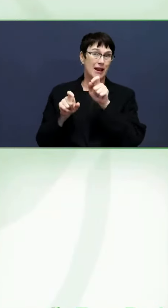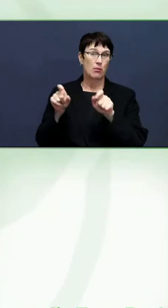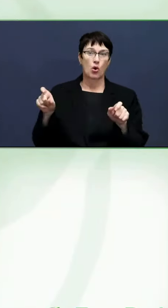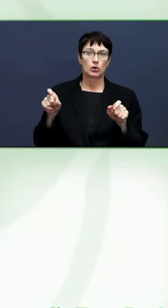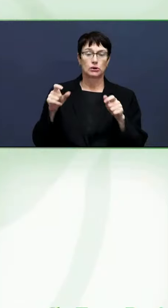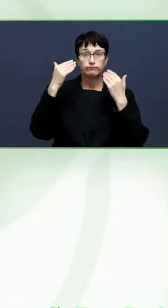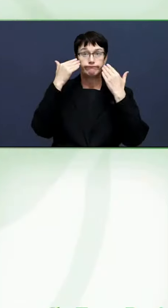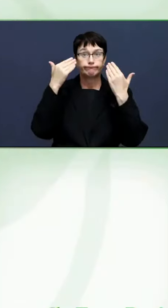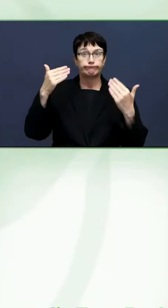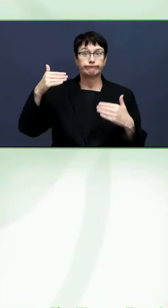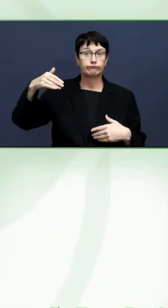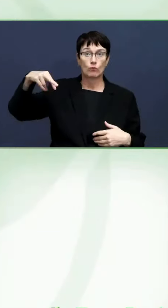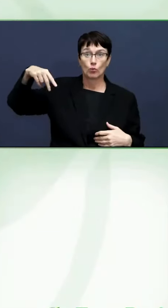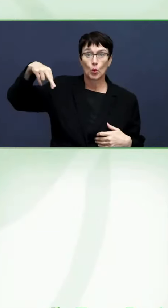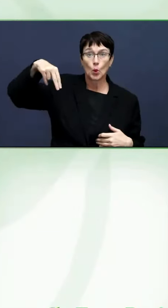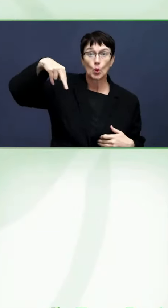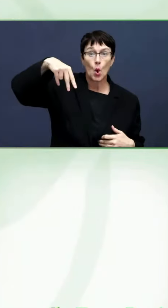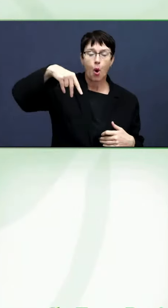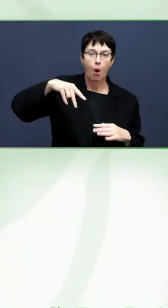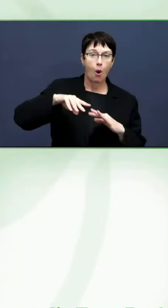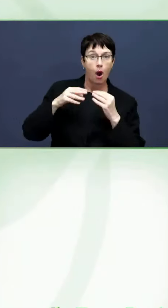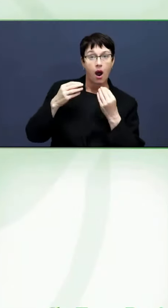with very deep roots.